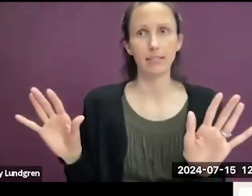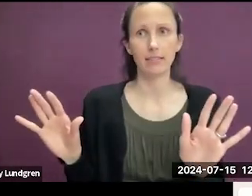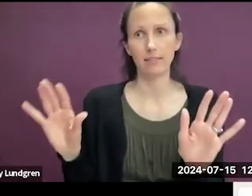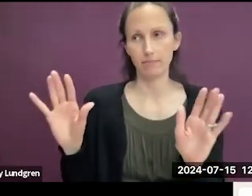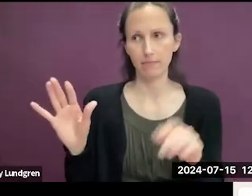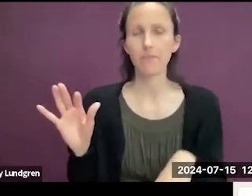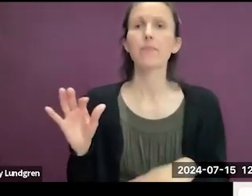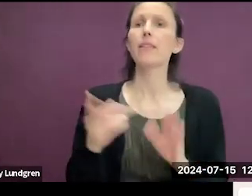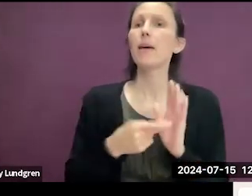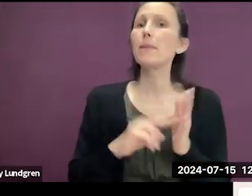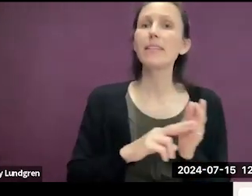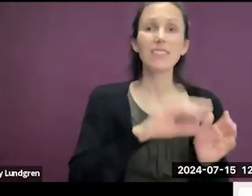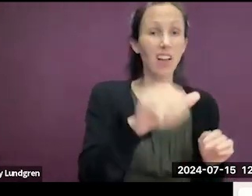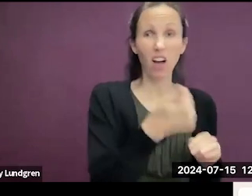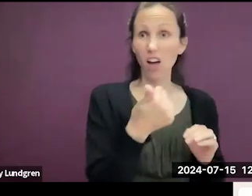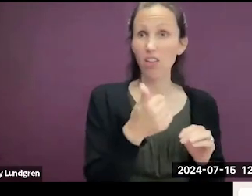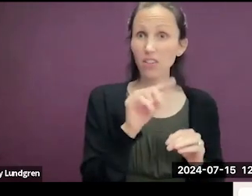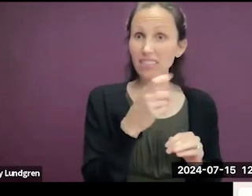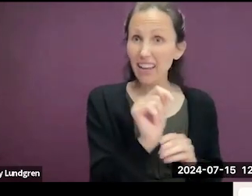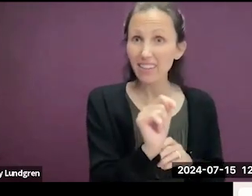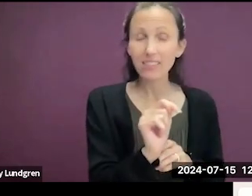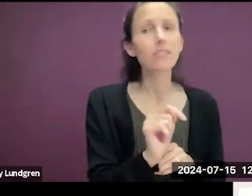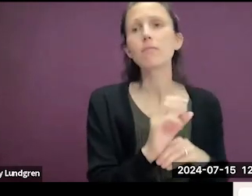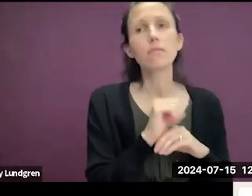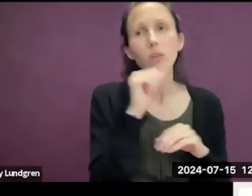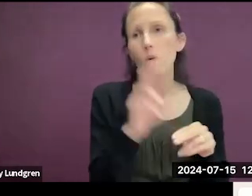in any of our presentation slides unless it is a link.